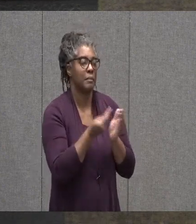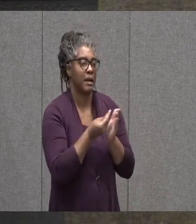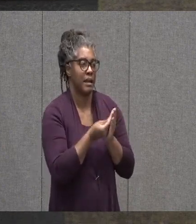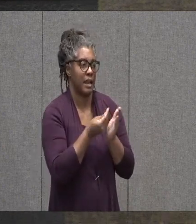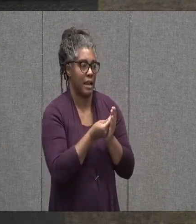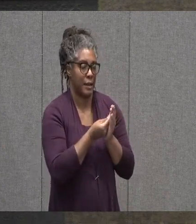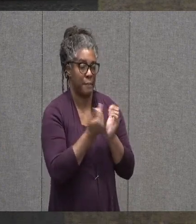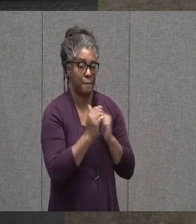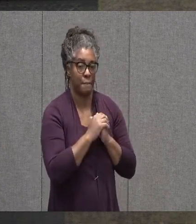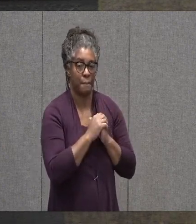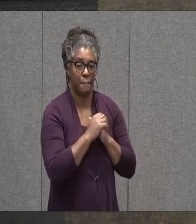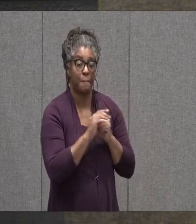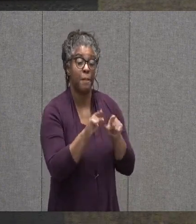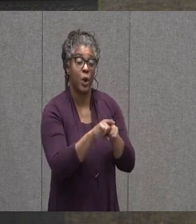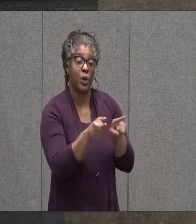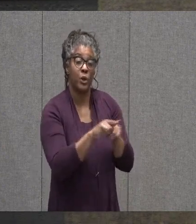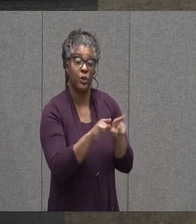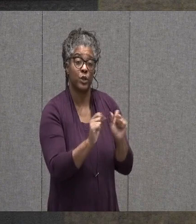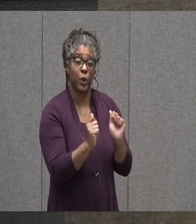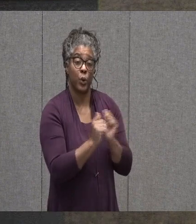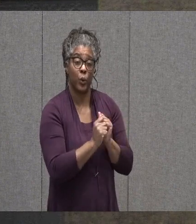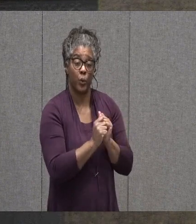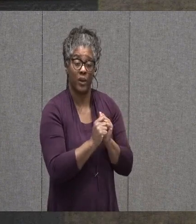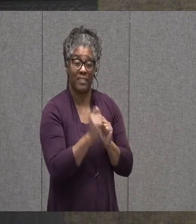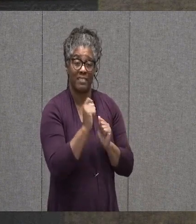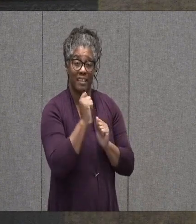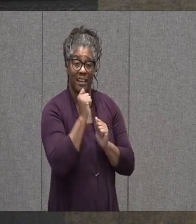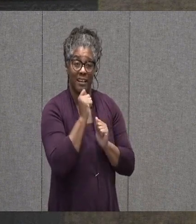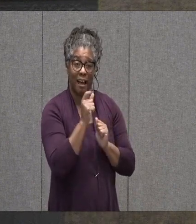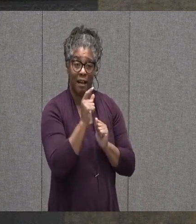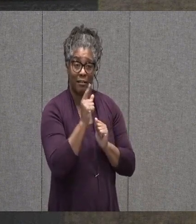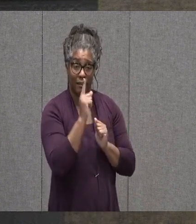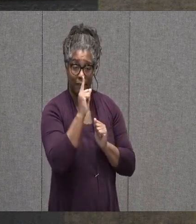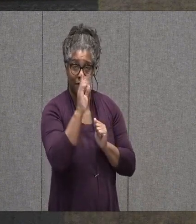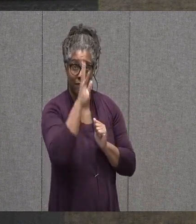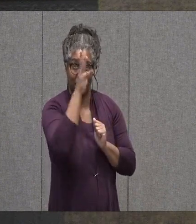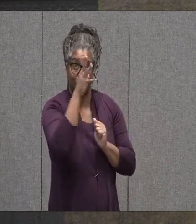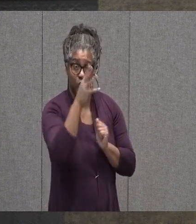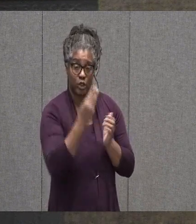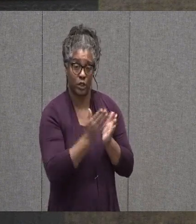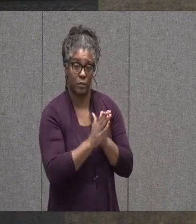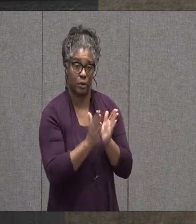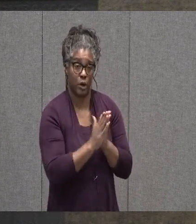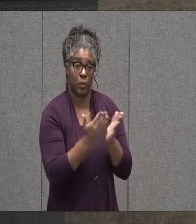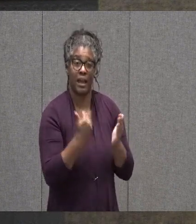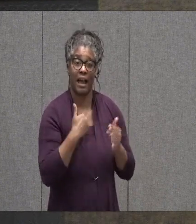there is something called a glossary. Have any of you guys ever heard that word glossary?